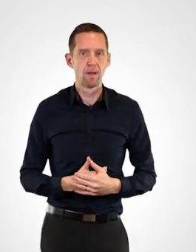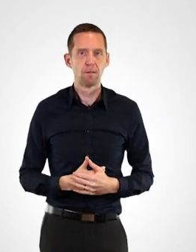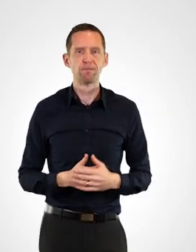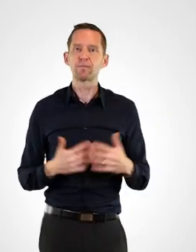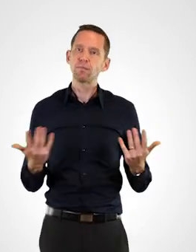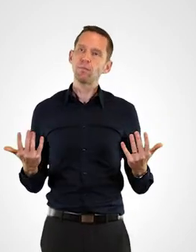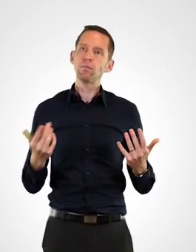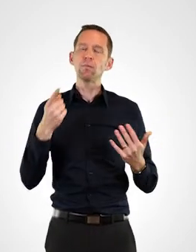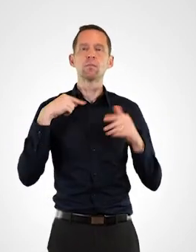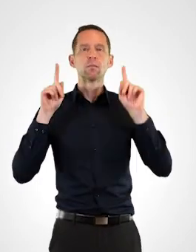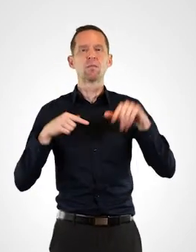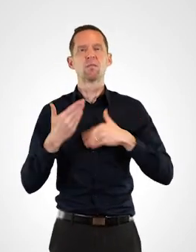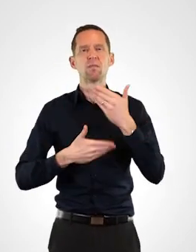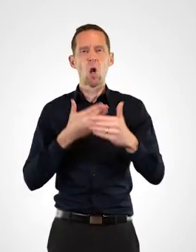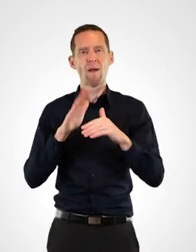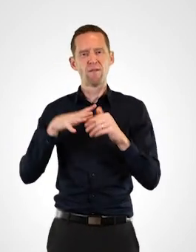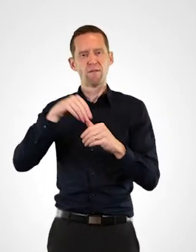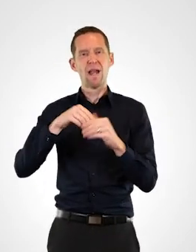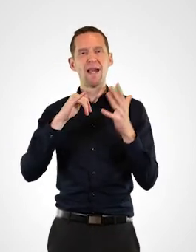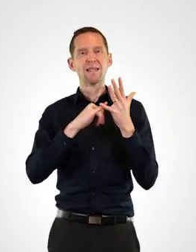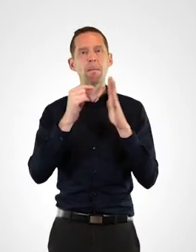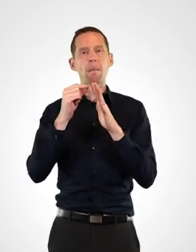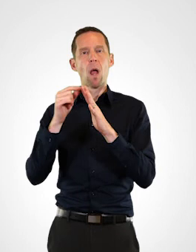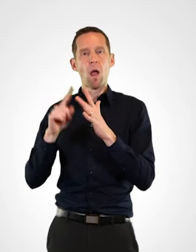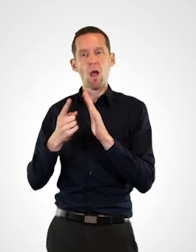So in getting started with SPPI - and this is certainly something that